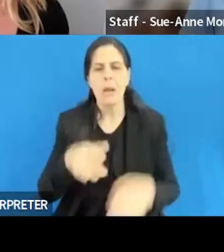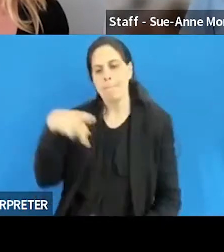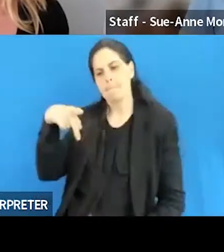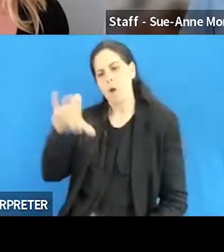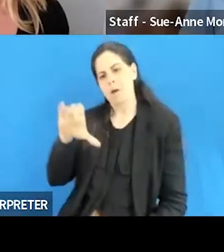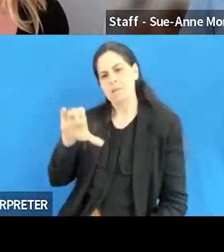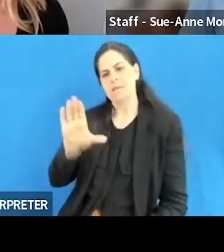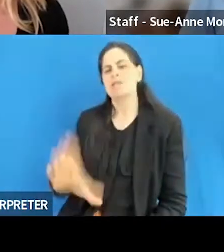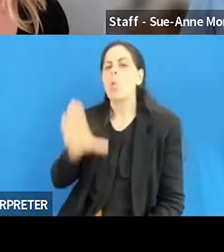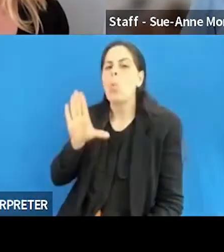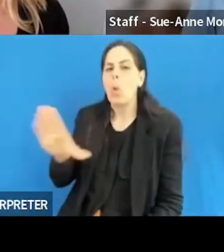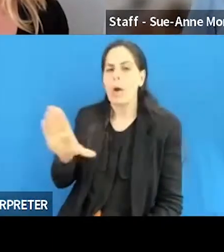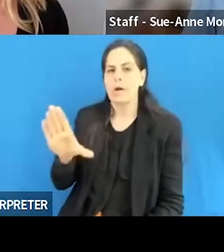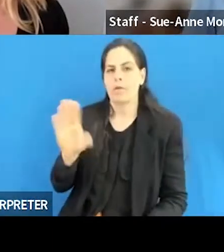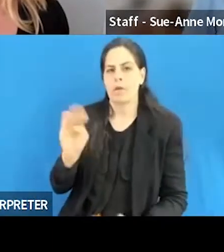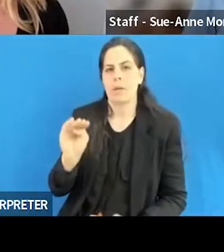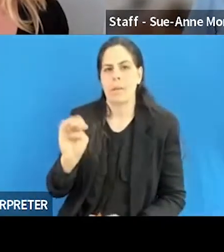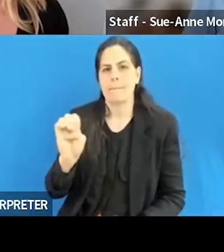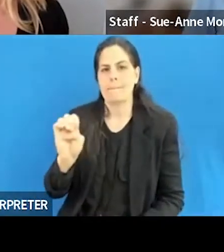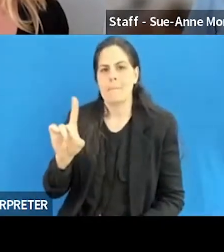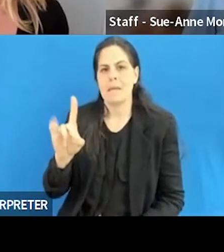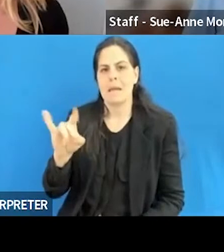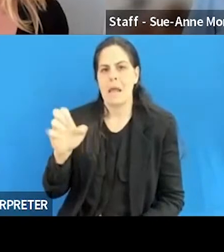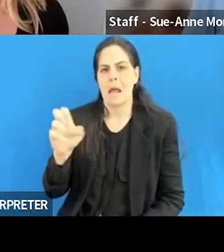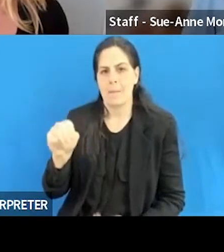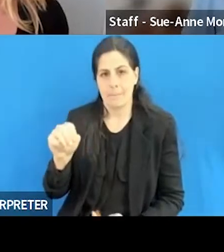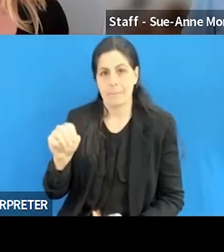And I guarantee you, if you wanna make a podcast